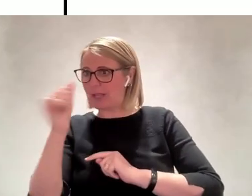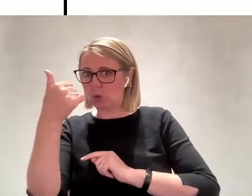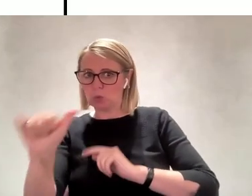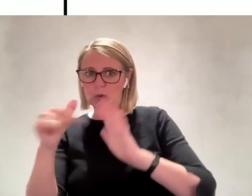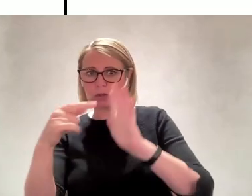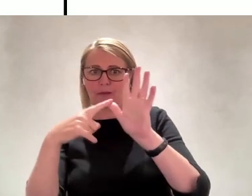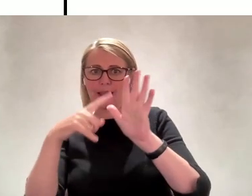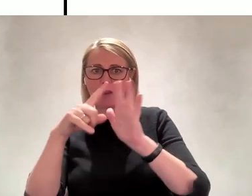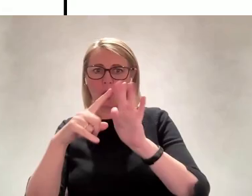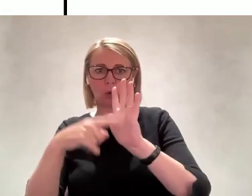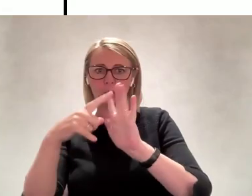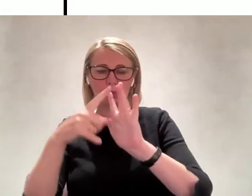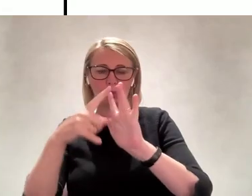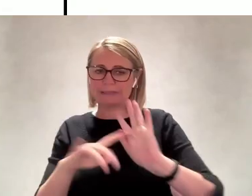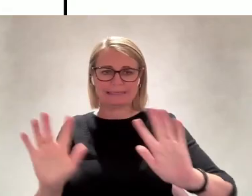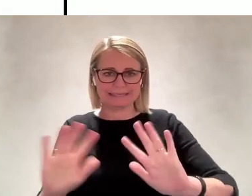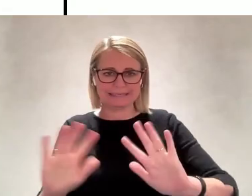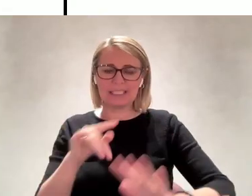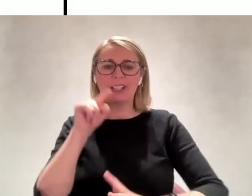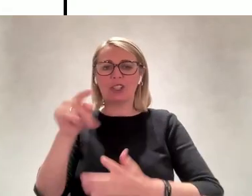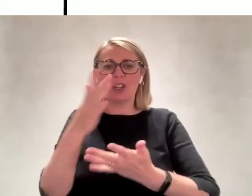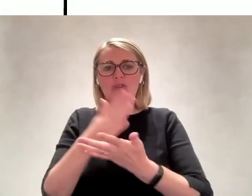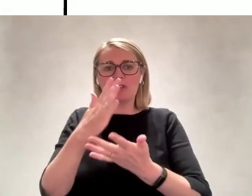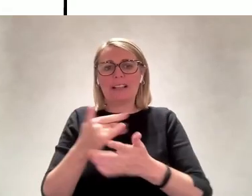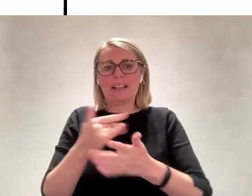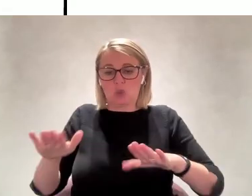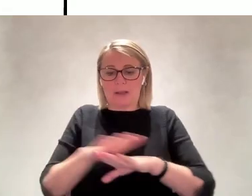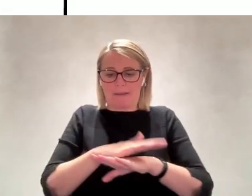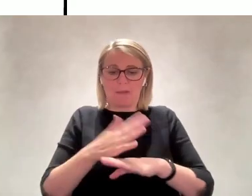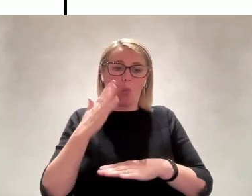of AI tools, but it's really intended to cover when a team